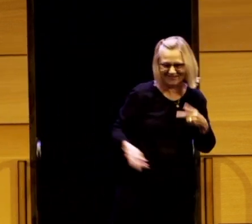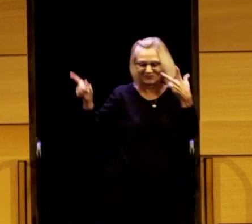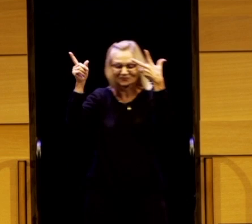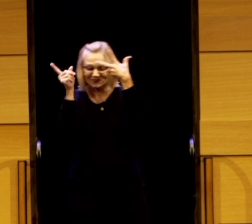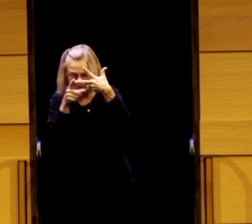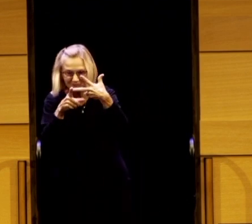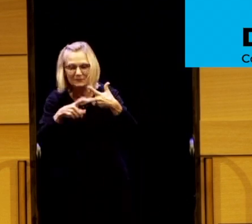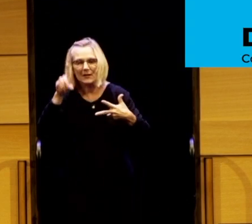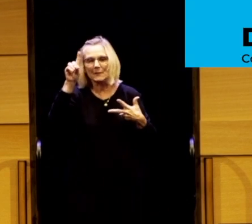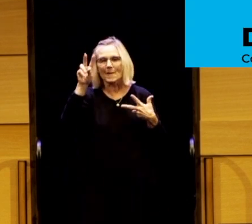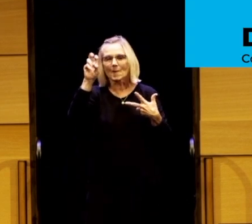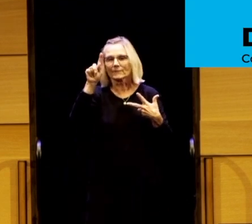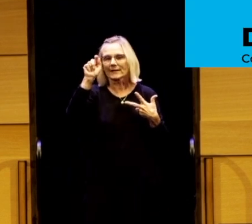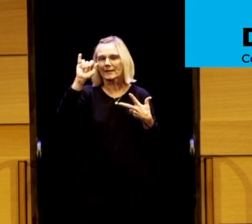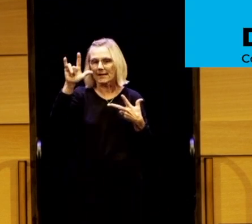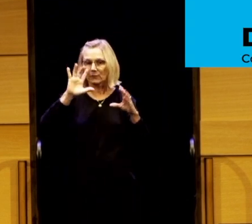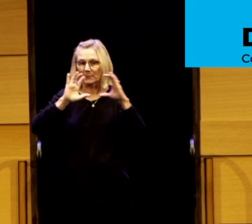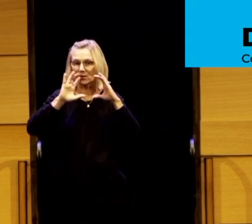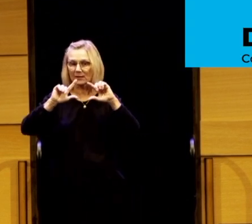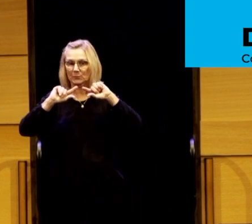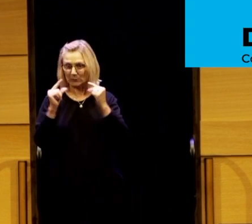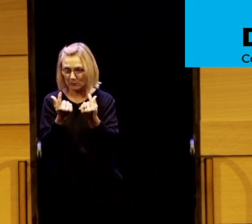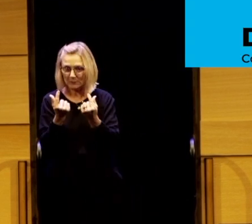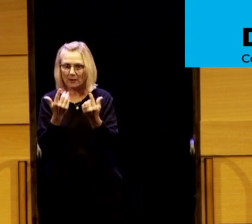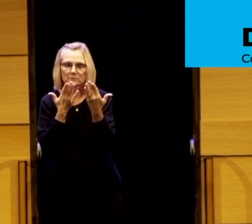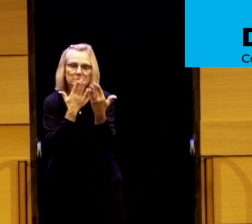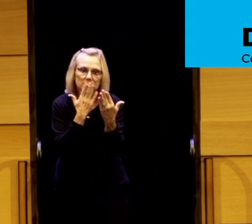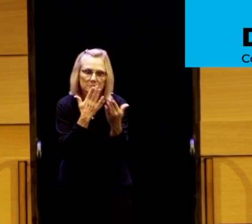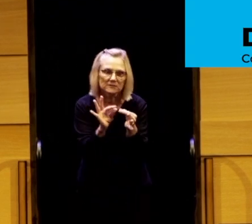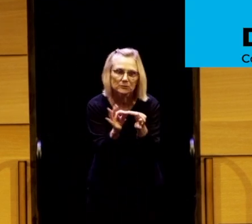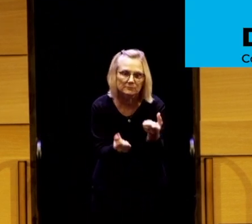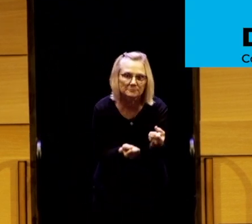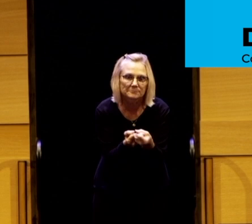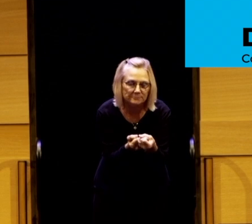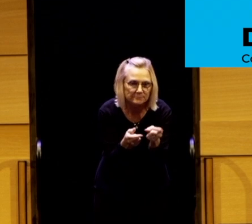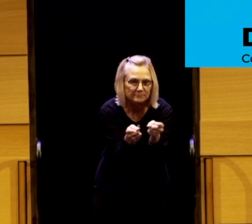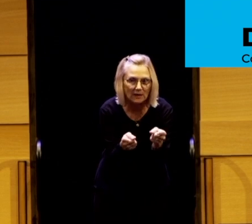The third is the Dovetail Communication Group. Thank you so much for the interpreting support.